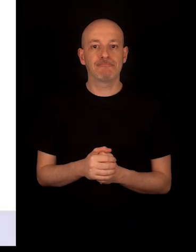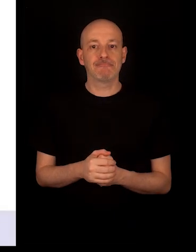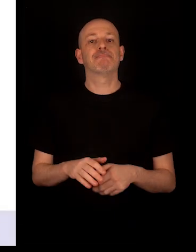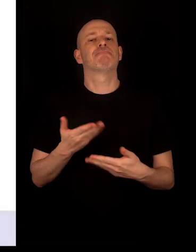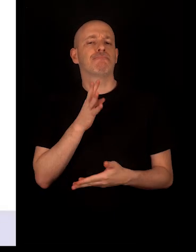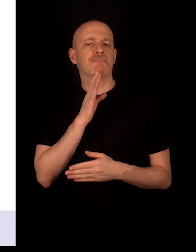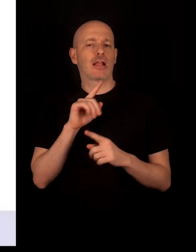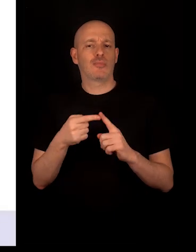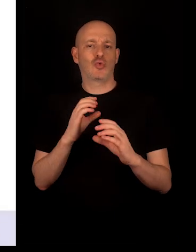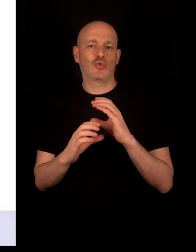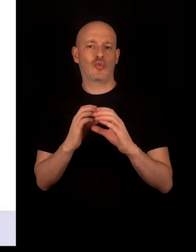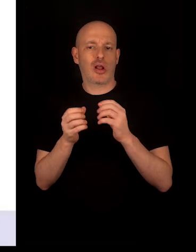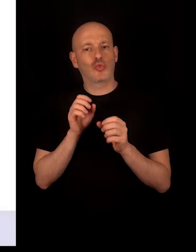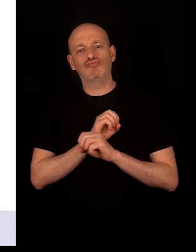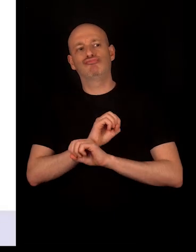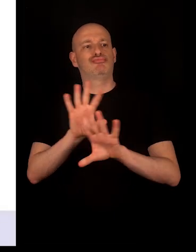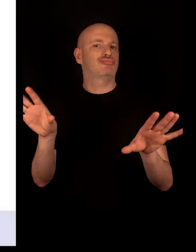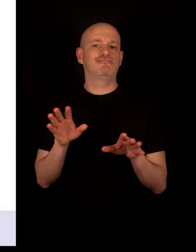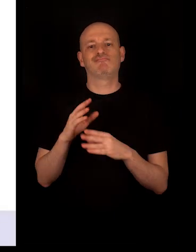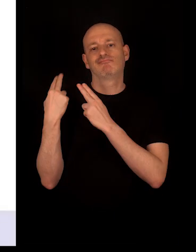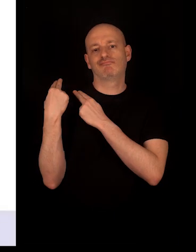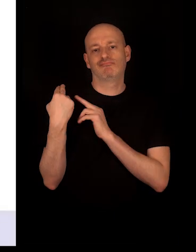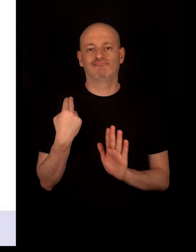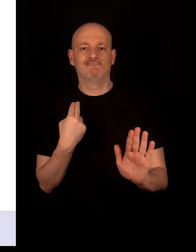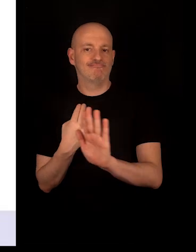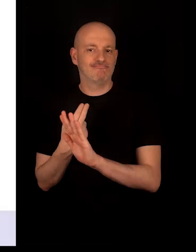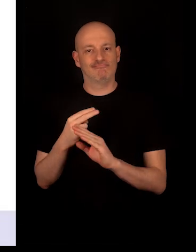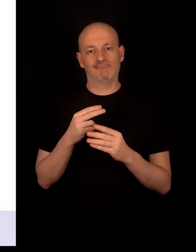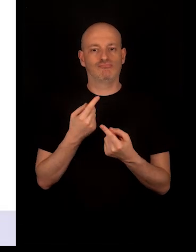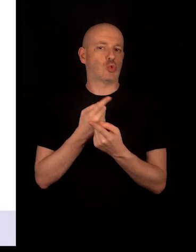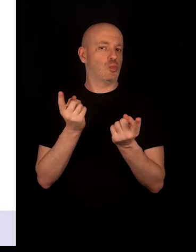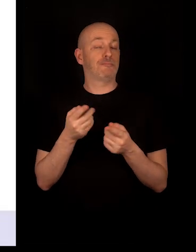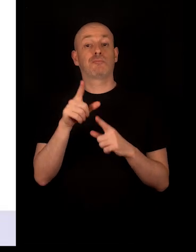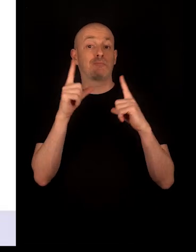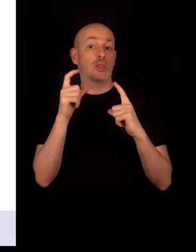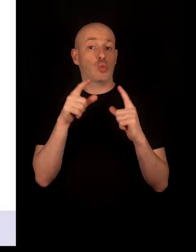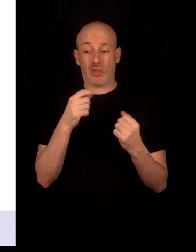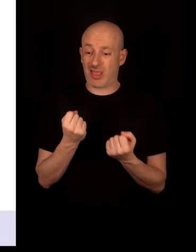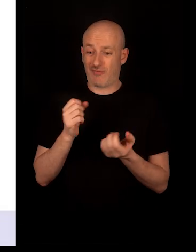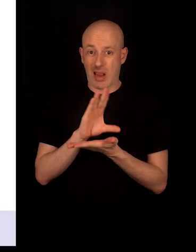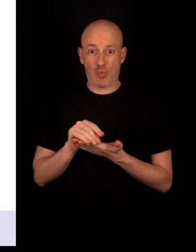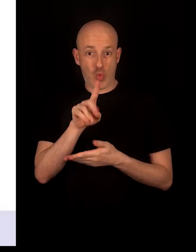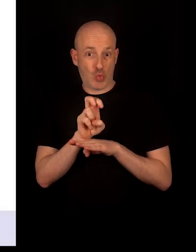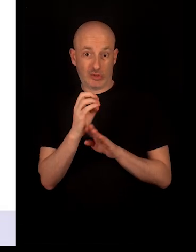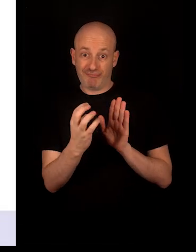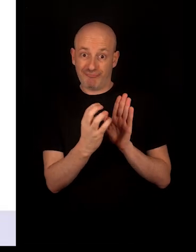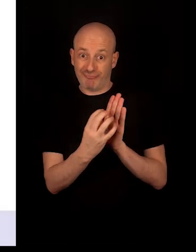Then, let’s talk about communication and the grantees’ obligations. If you use pictures in your activity report